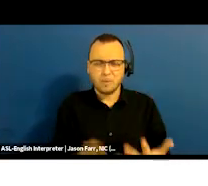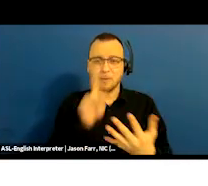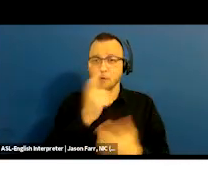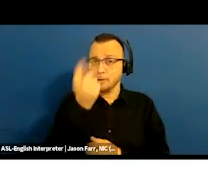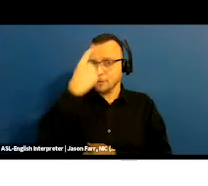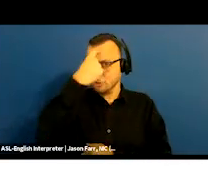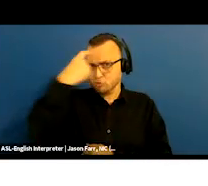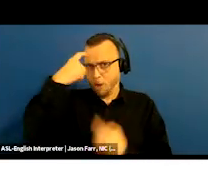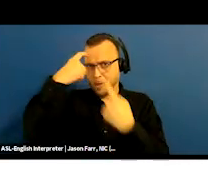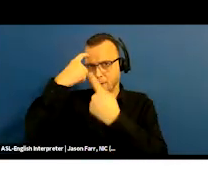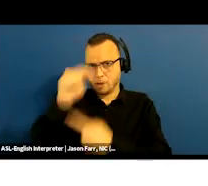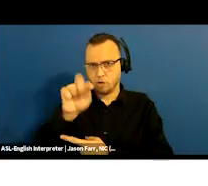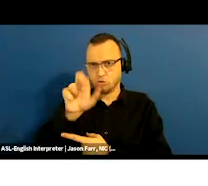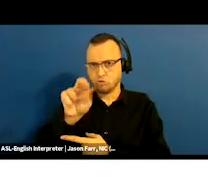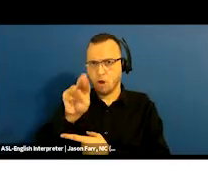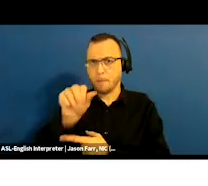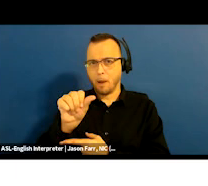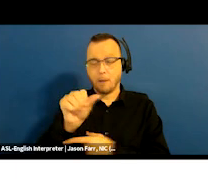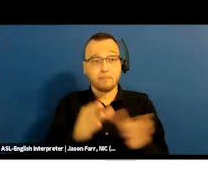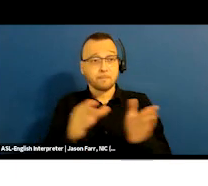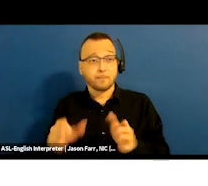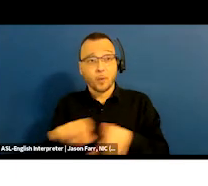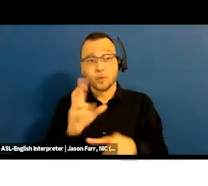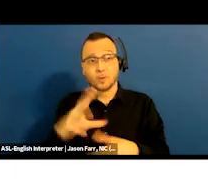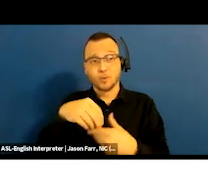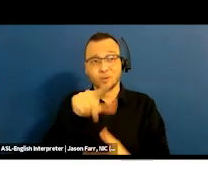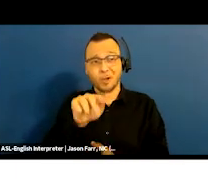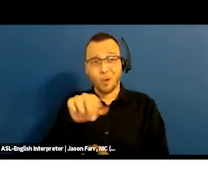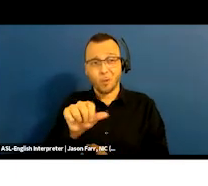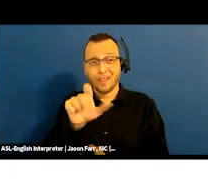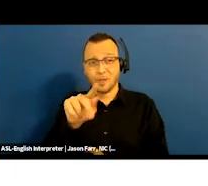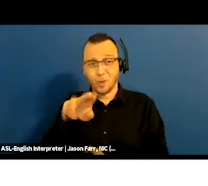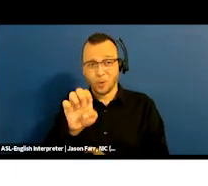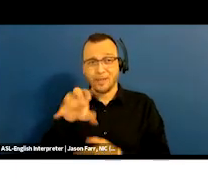with the National Council for Mental Wellbeing and has worked in the mental health field for 20 years,